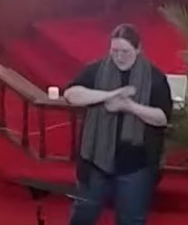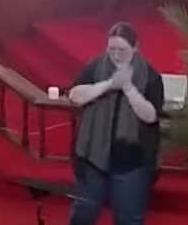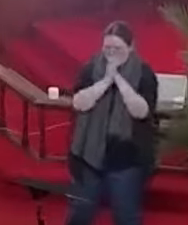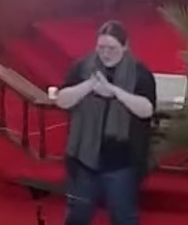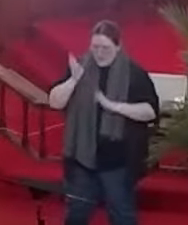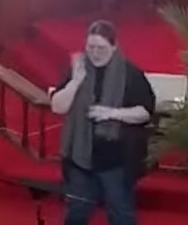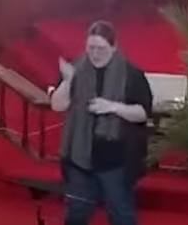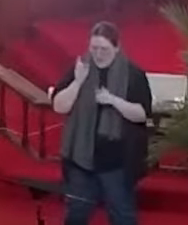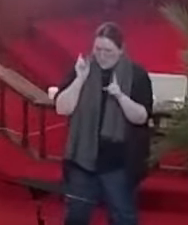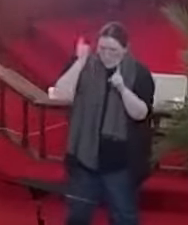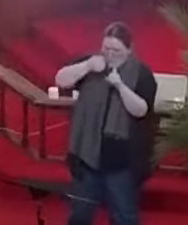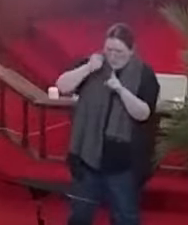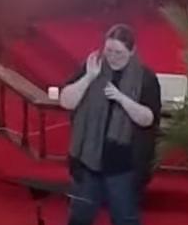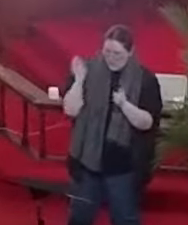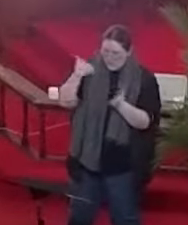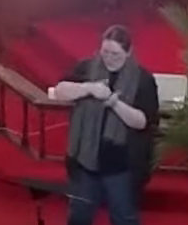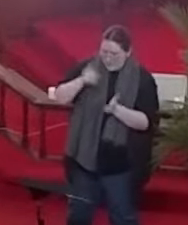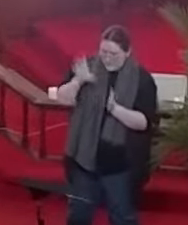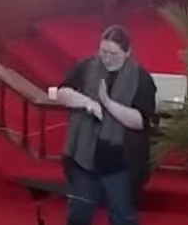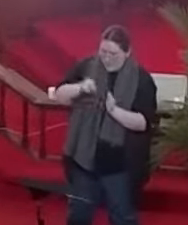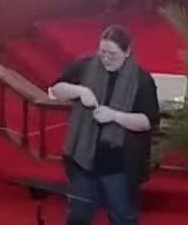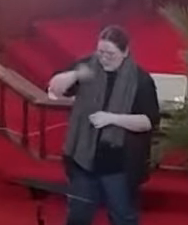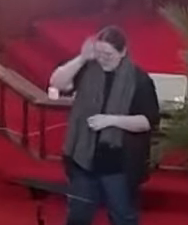It became our mission to again find this man.